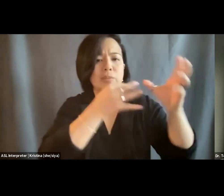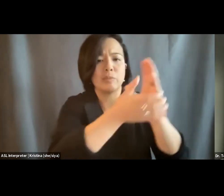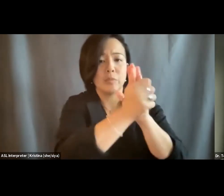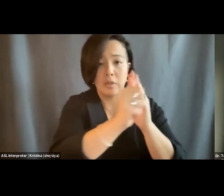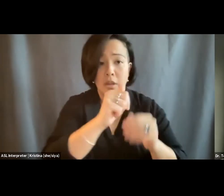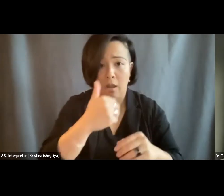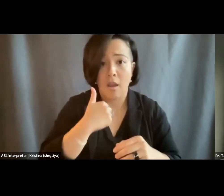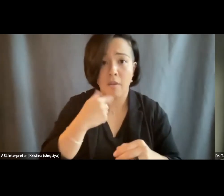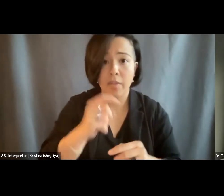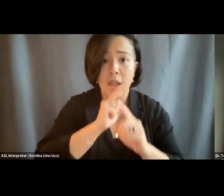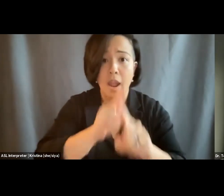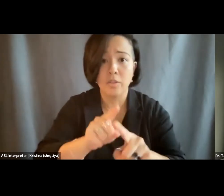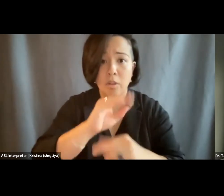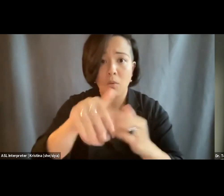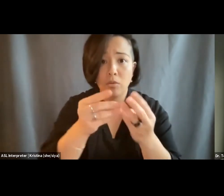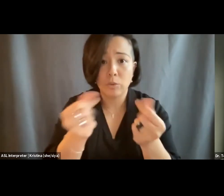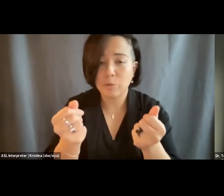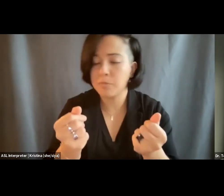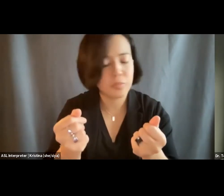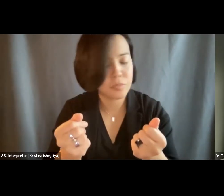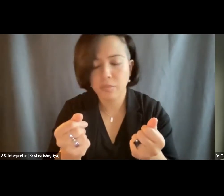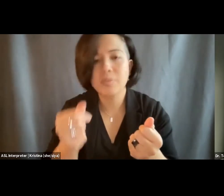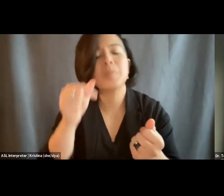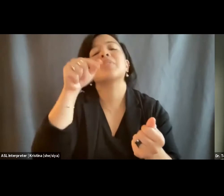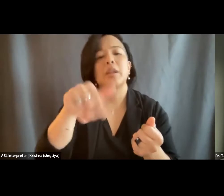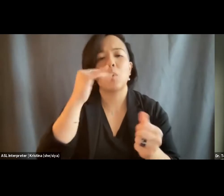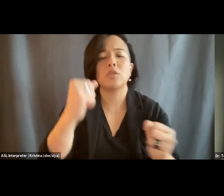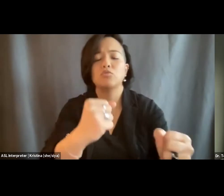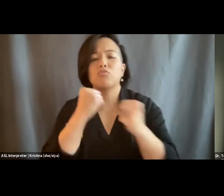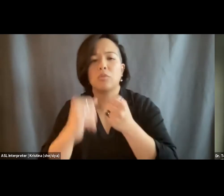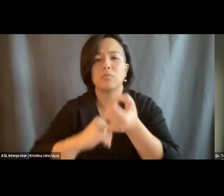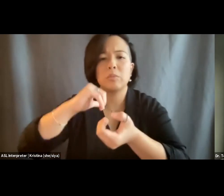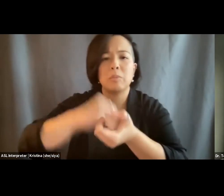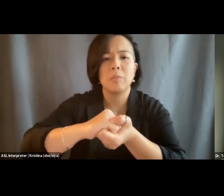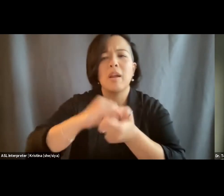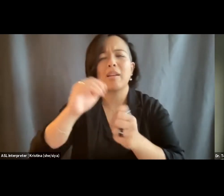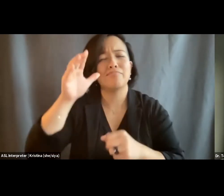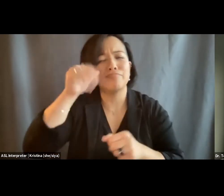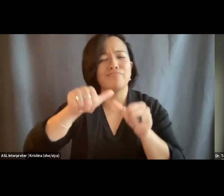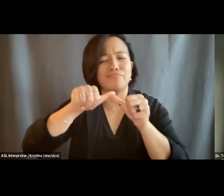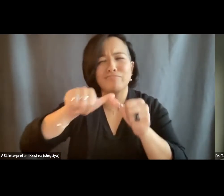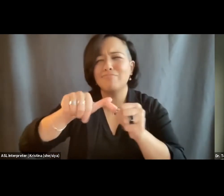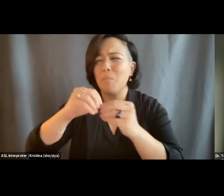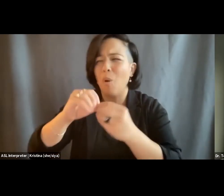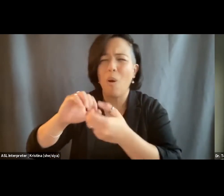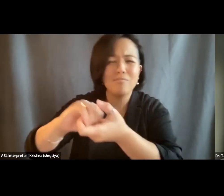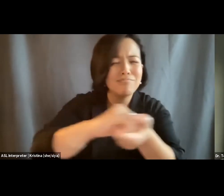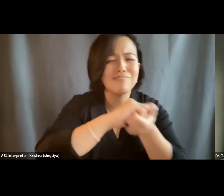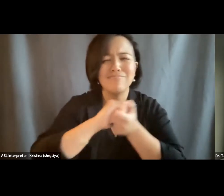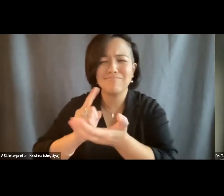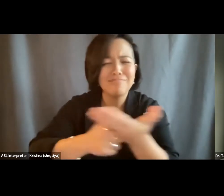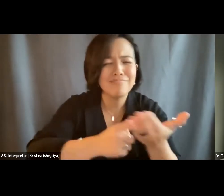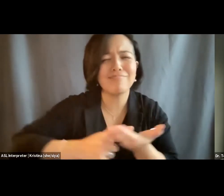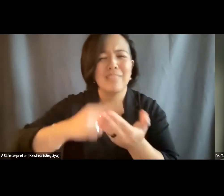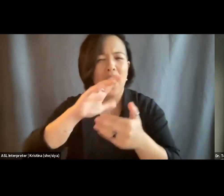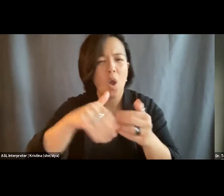including working across disciplines as we're doing here